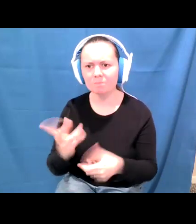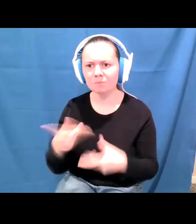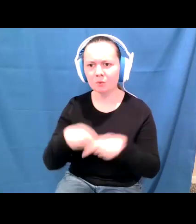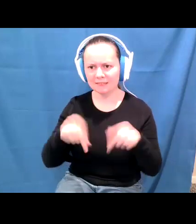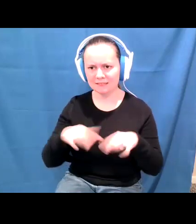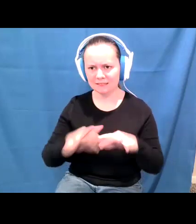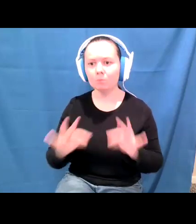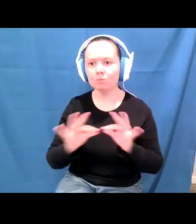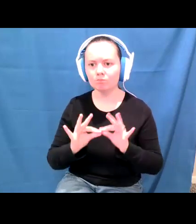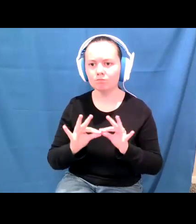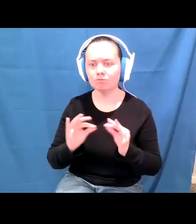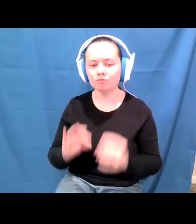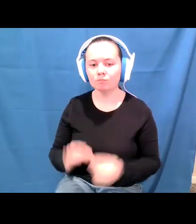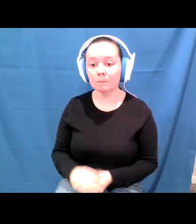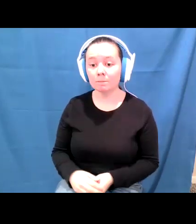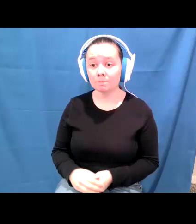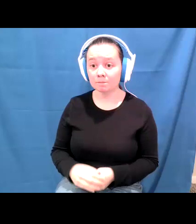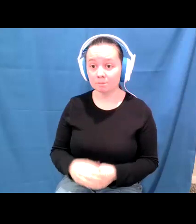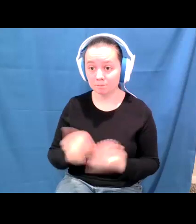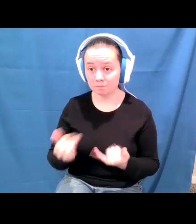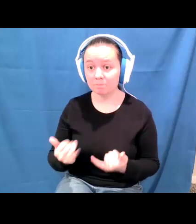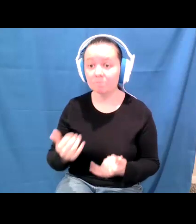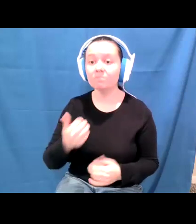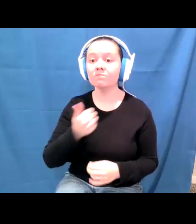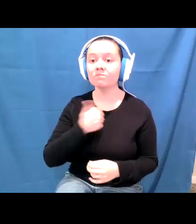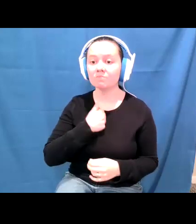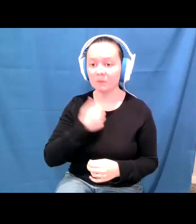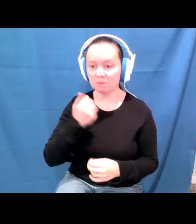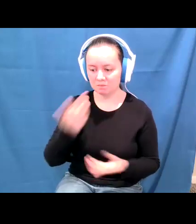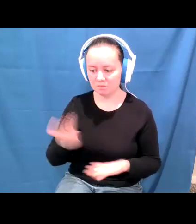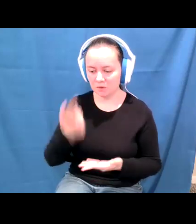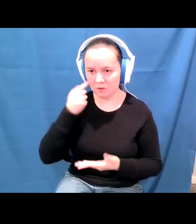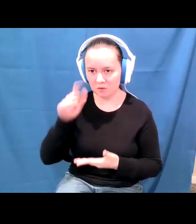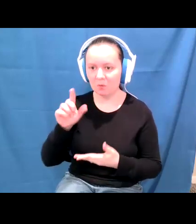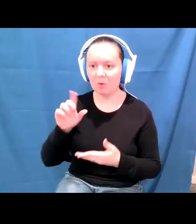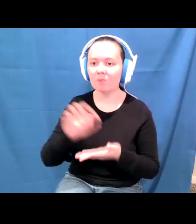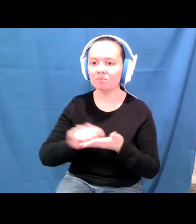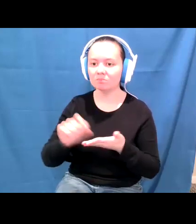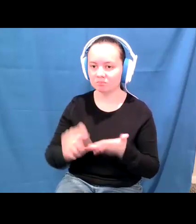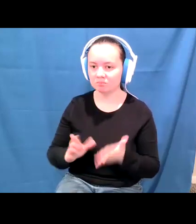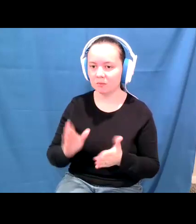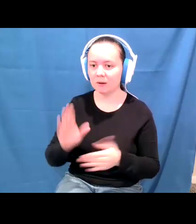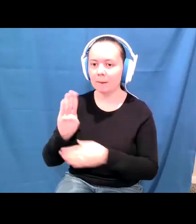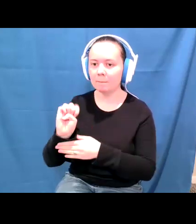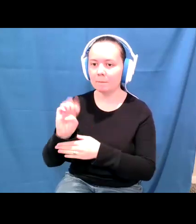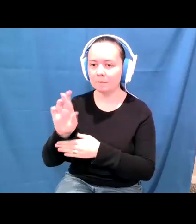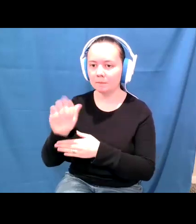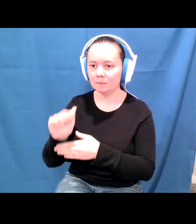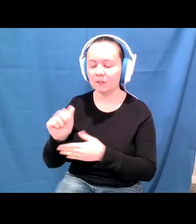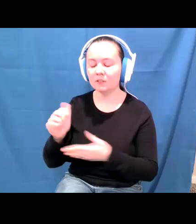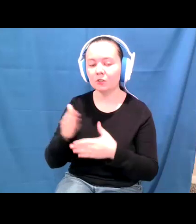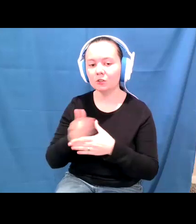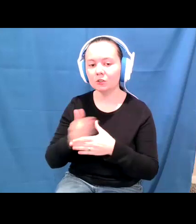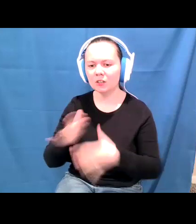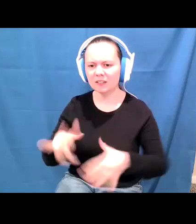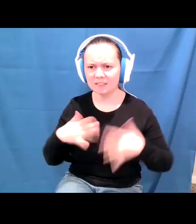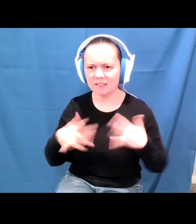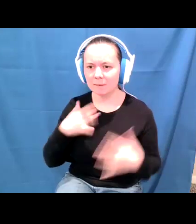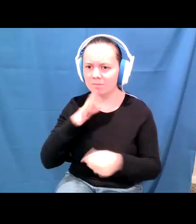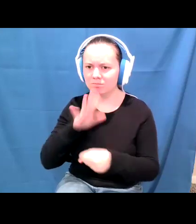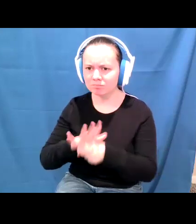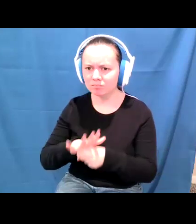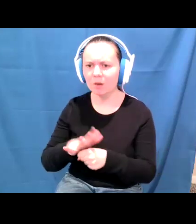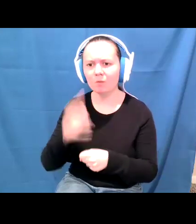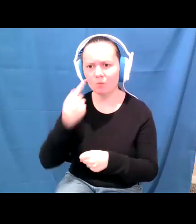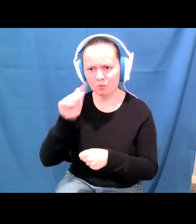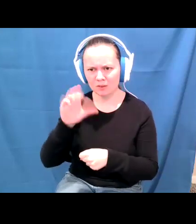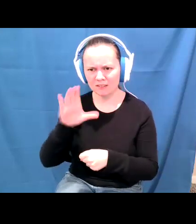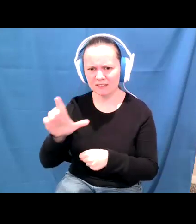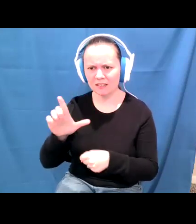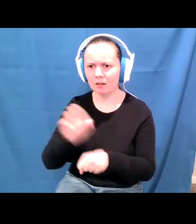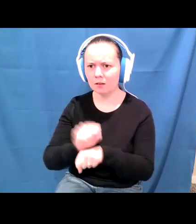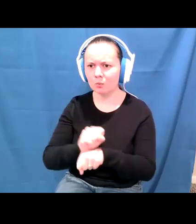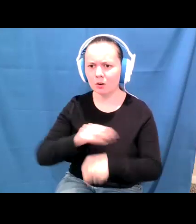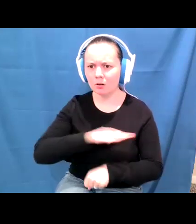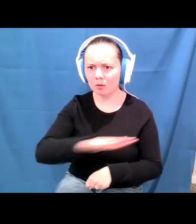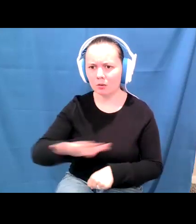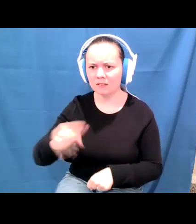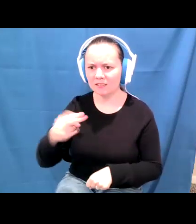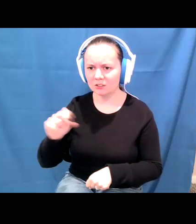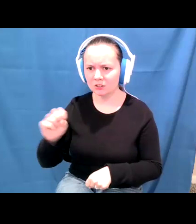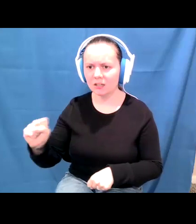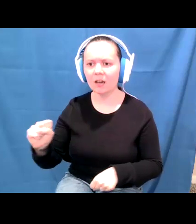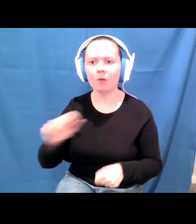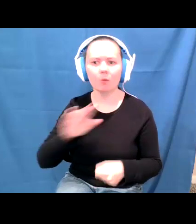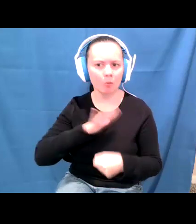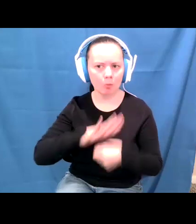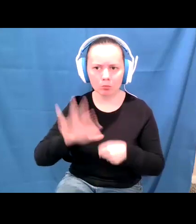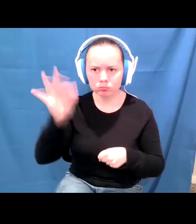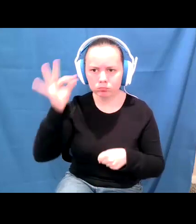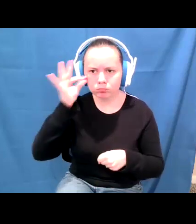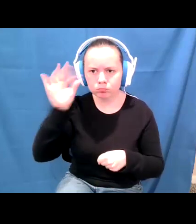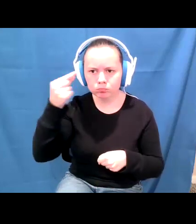And I'm just here today on behalf of Secretary Becerra to say just a few words to share both our excitement and our commitment to the incredible work of ACL, across HHS and the entire federal government to address the direct care workforce crisis.